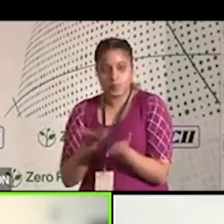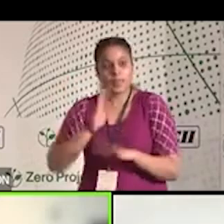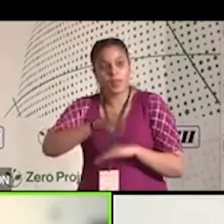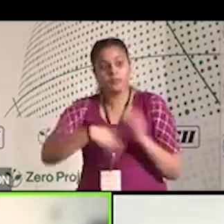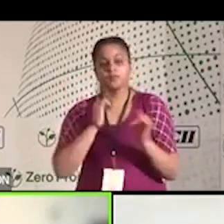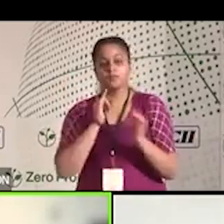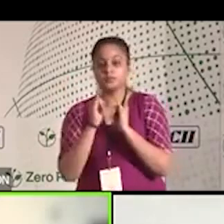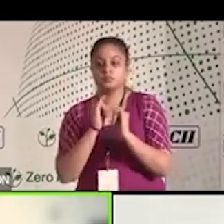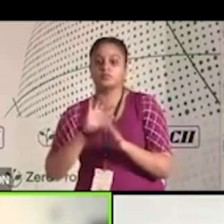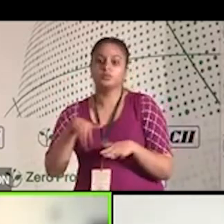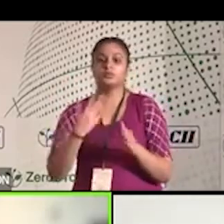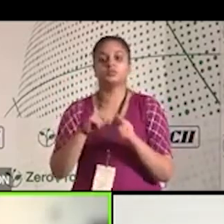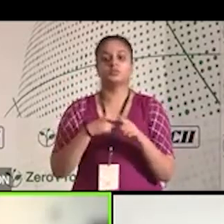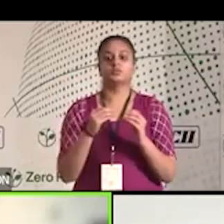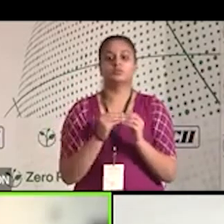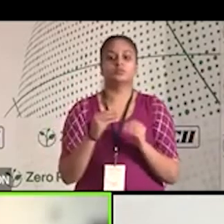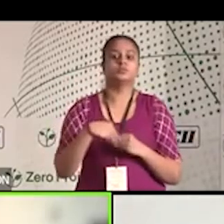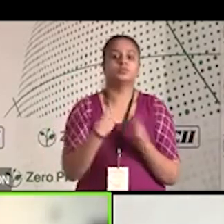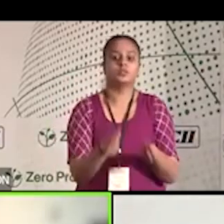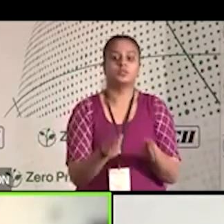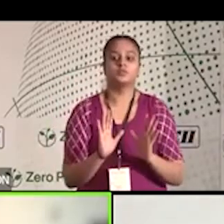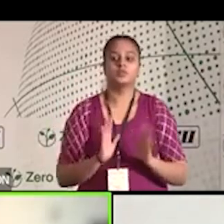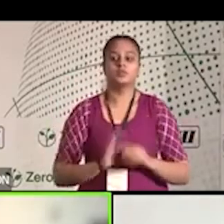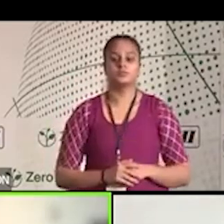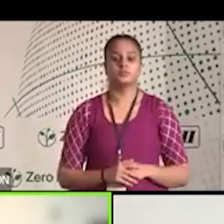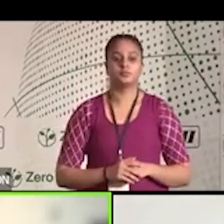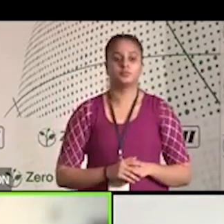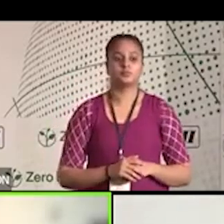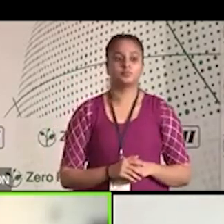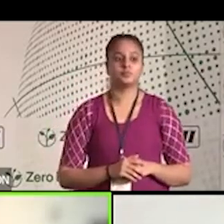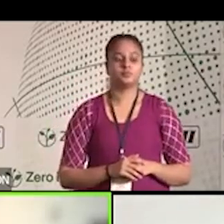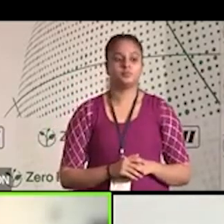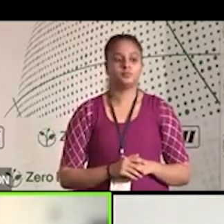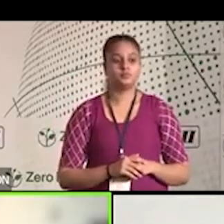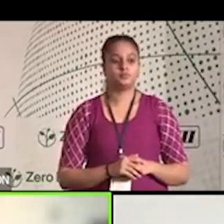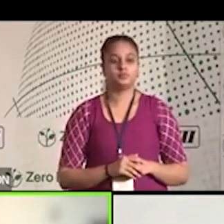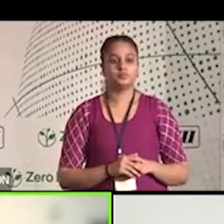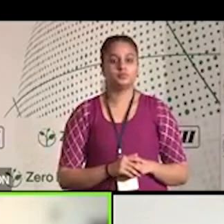And on a given day, we actually bring everyone together